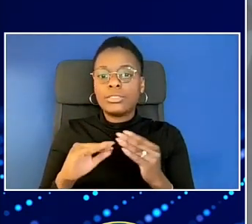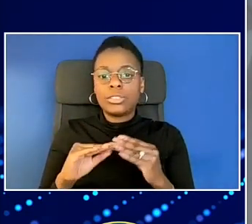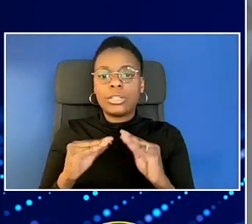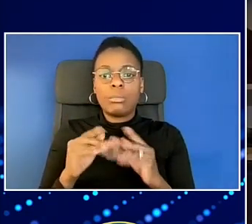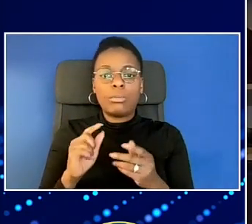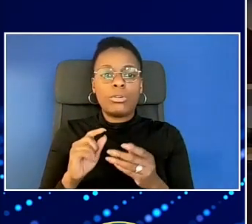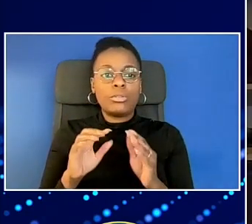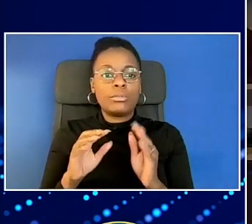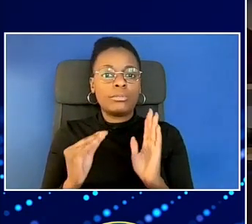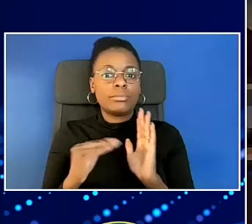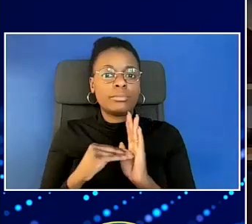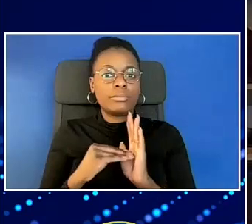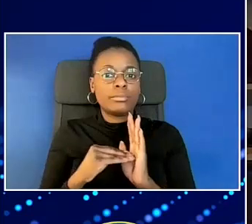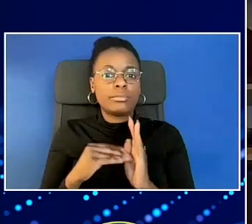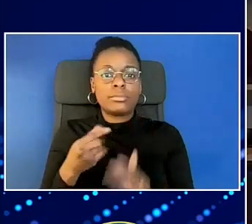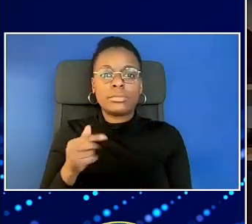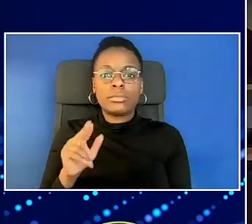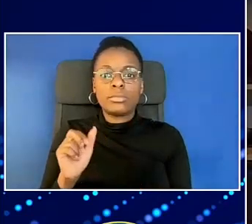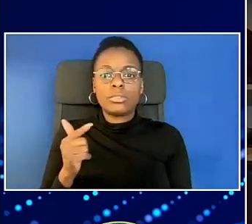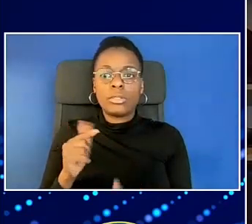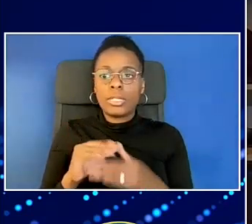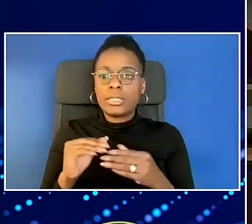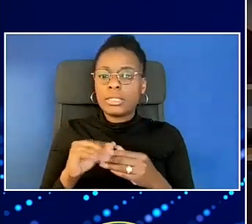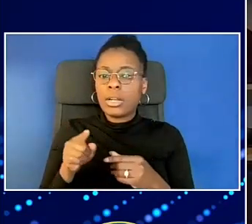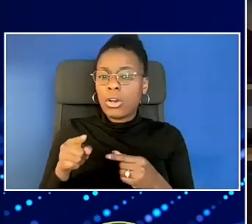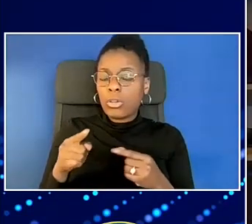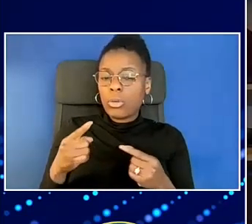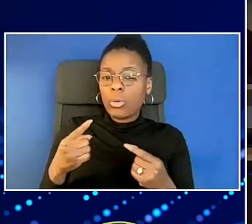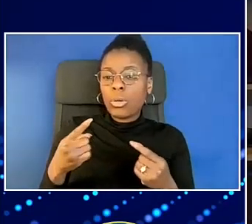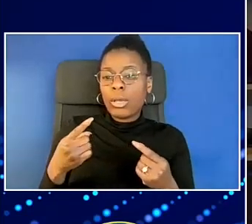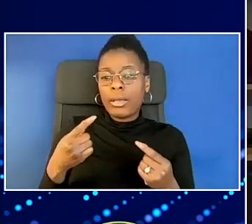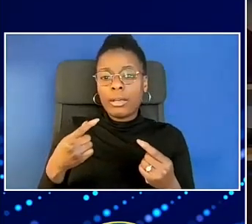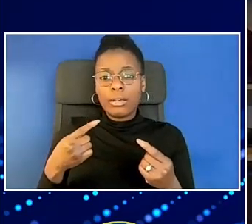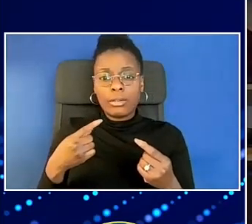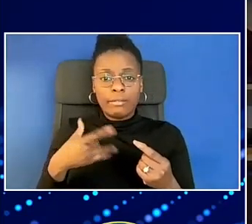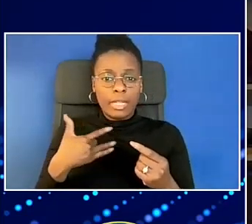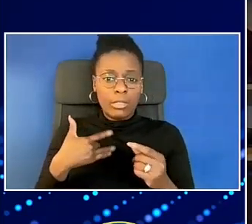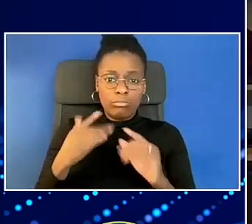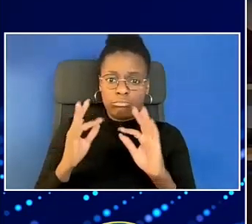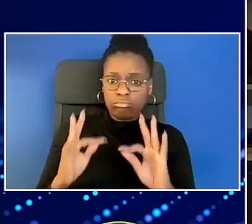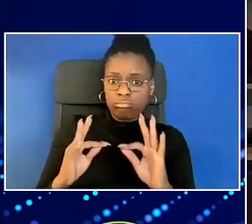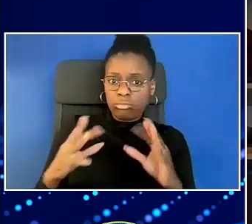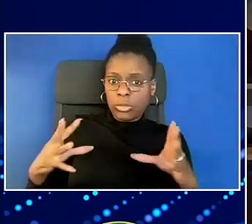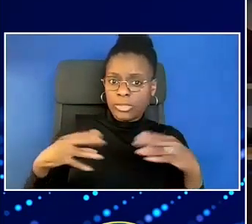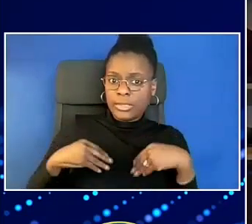You know, can I ask, are you amenable to any number, Jillian? Or is it the concept